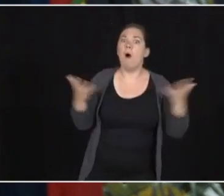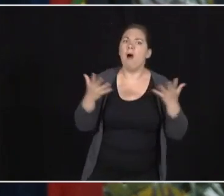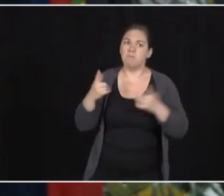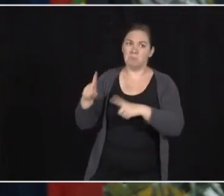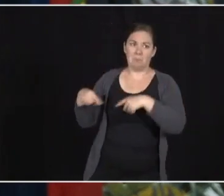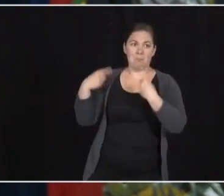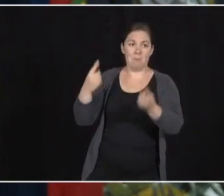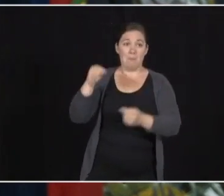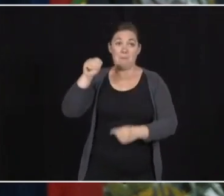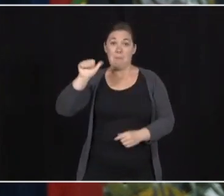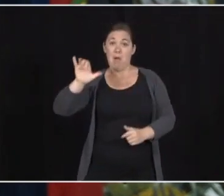since my first increased numbers of low risk homes